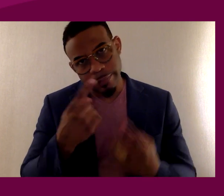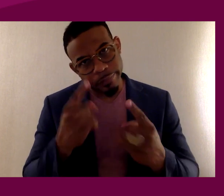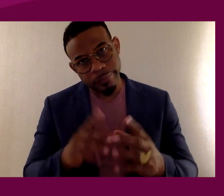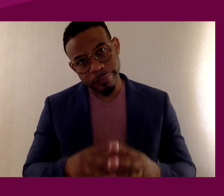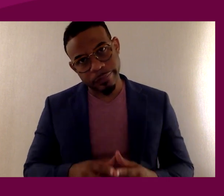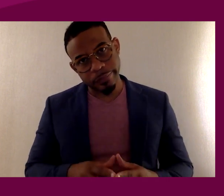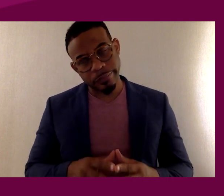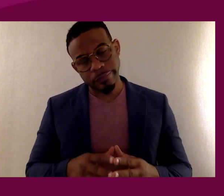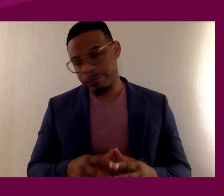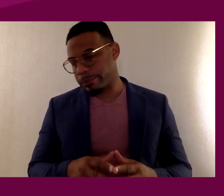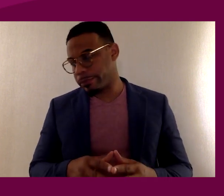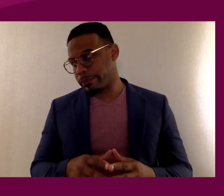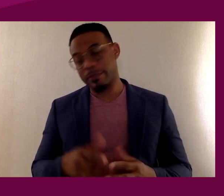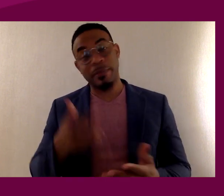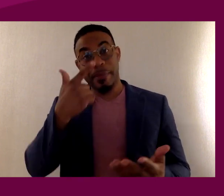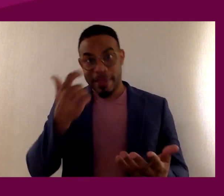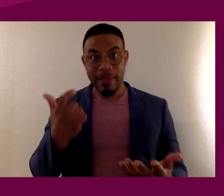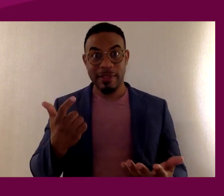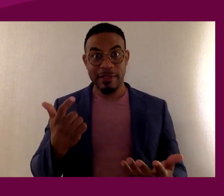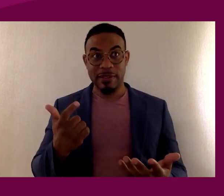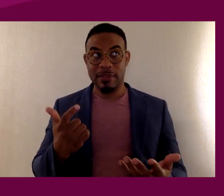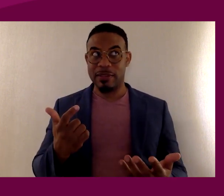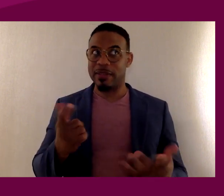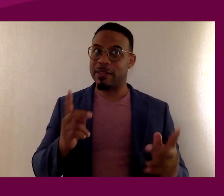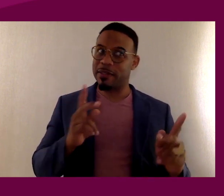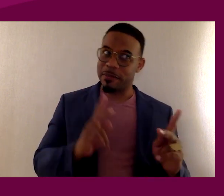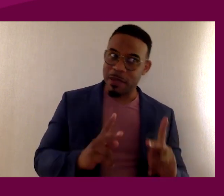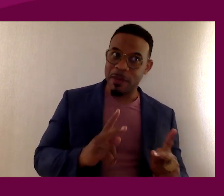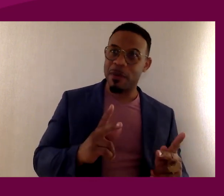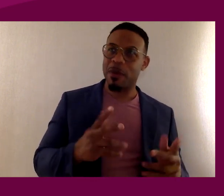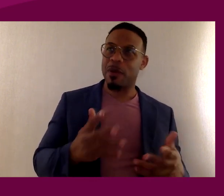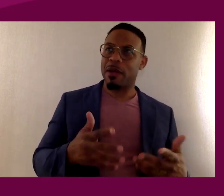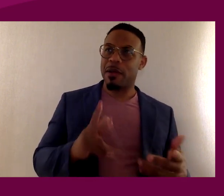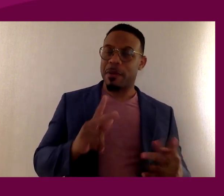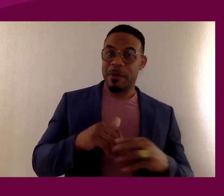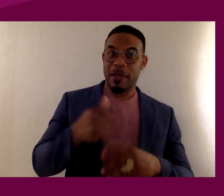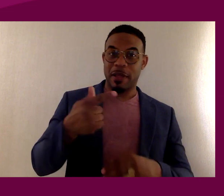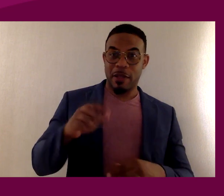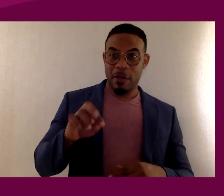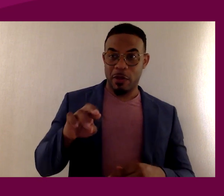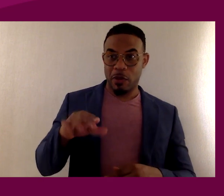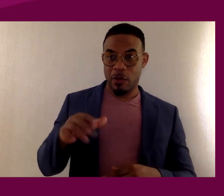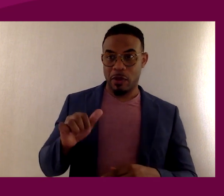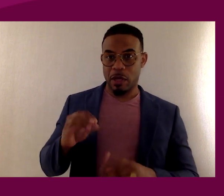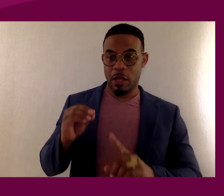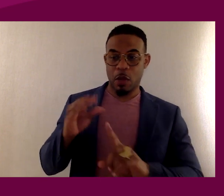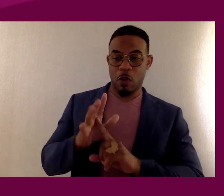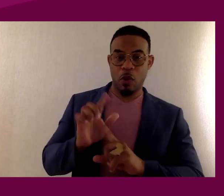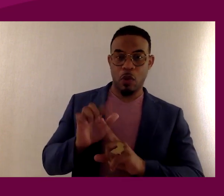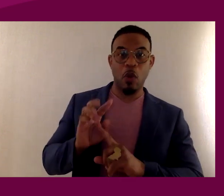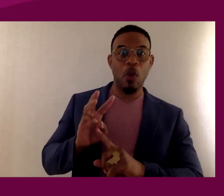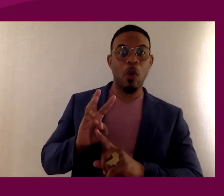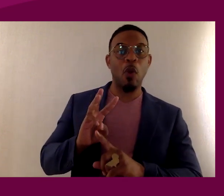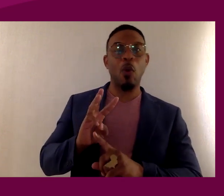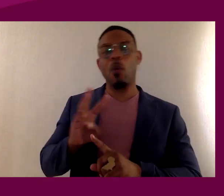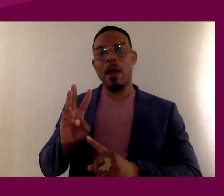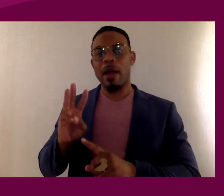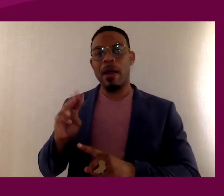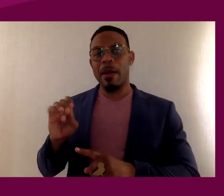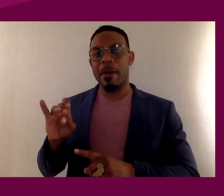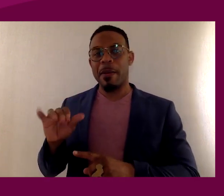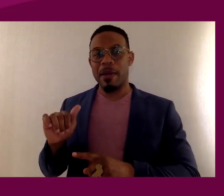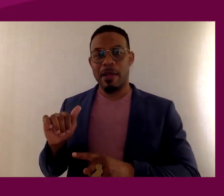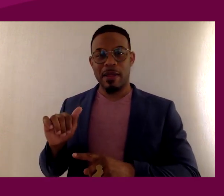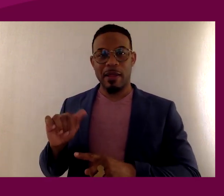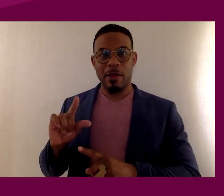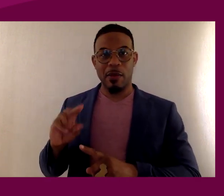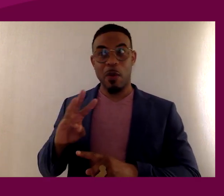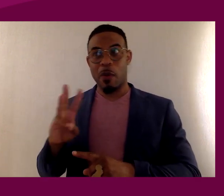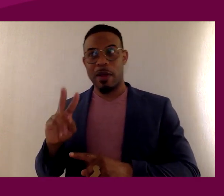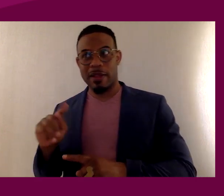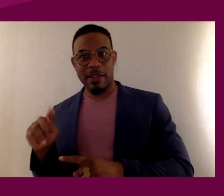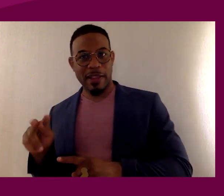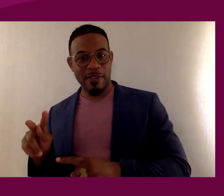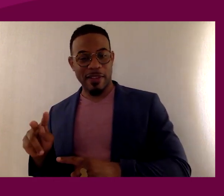that's not the way it worked. Because people in Georgia are exposed to western media and